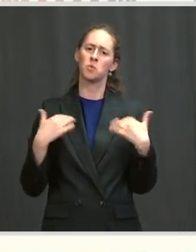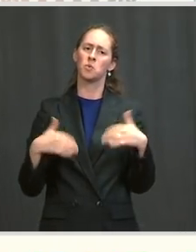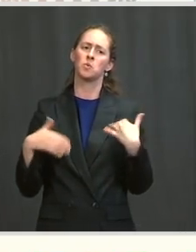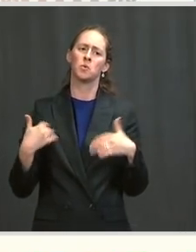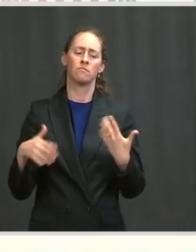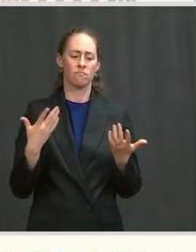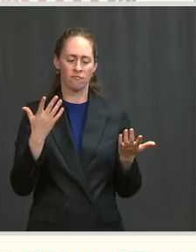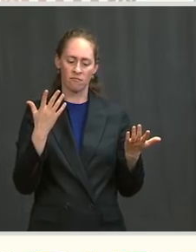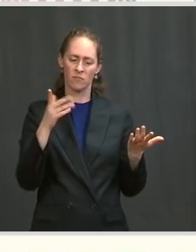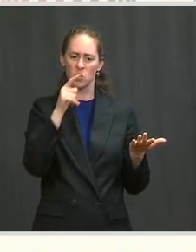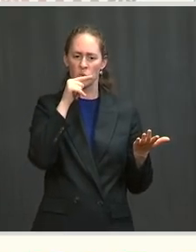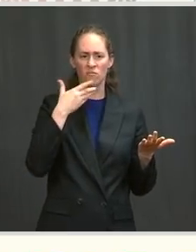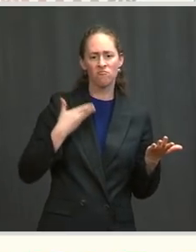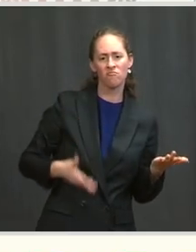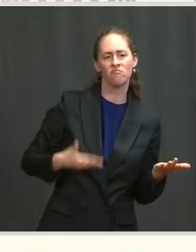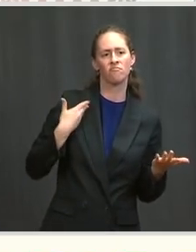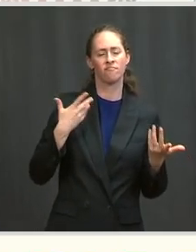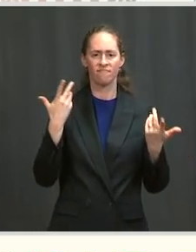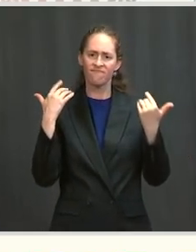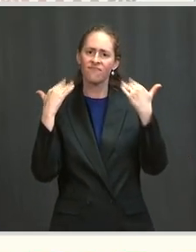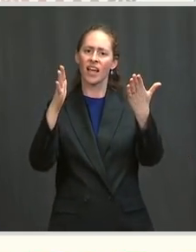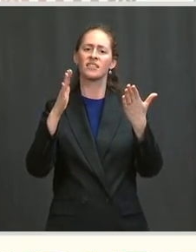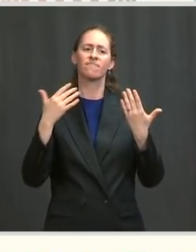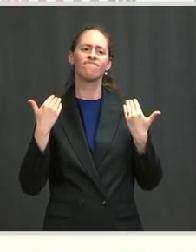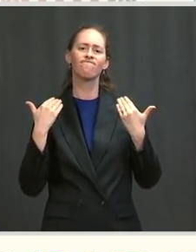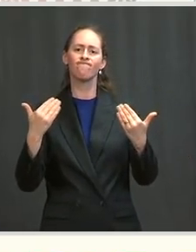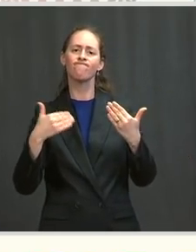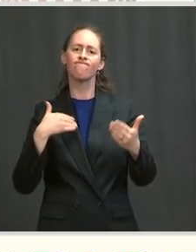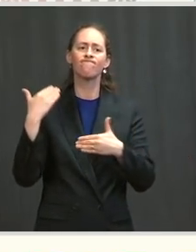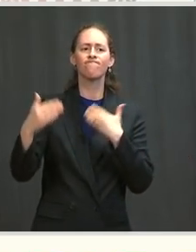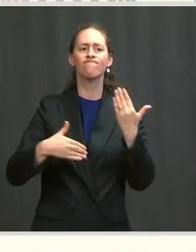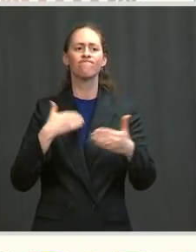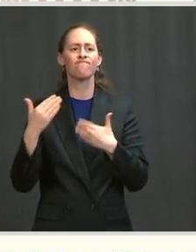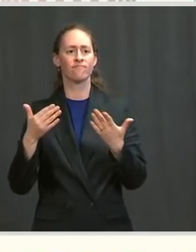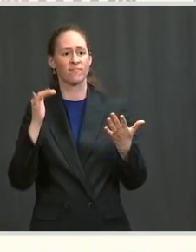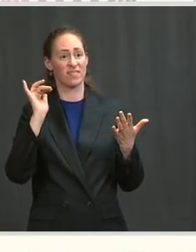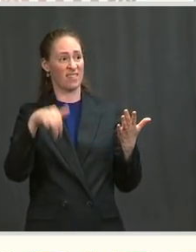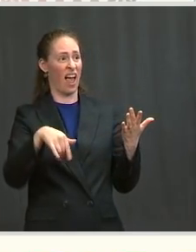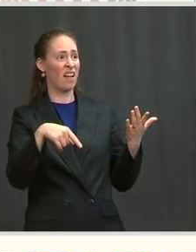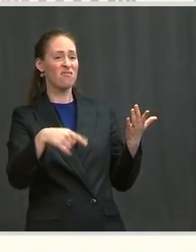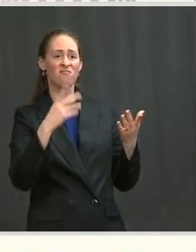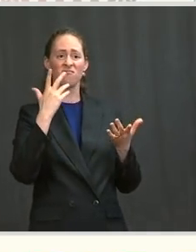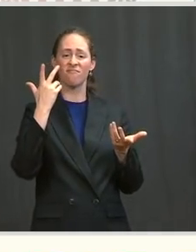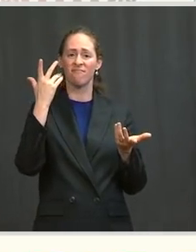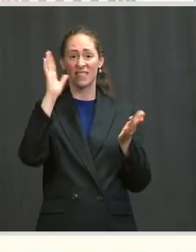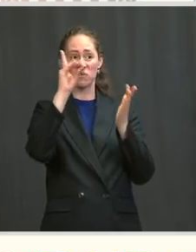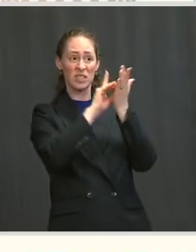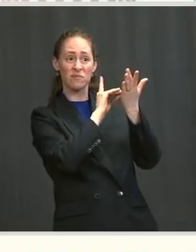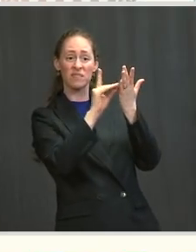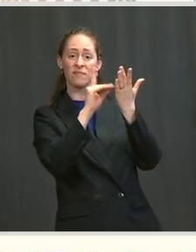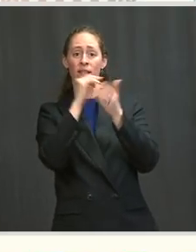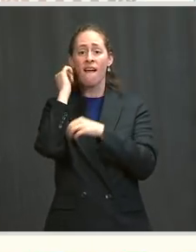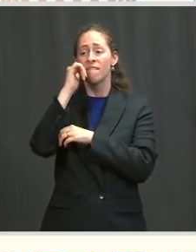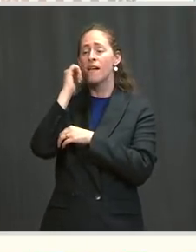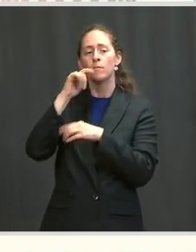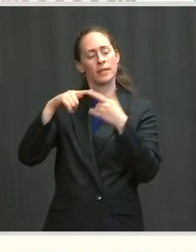and to face -- in the face of the -- these kinds of discrimination you know exist. It takes a toll.